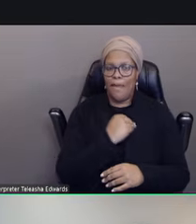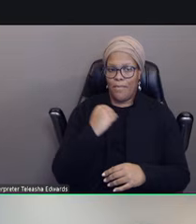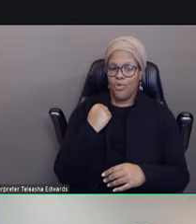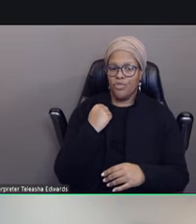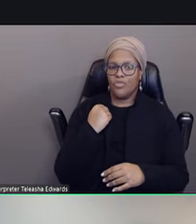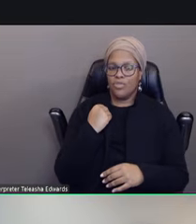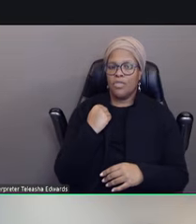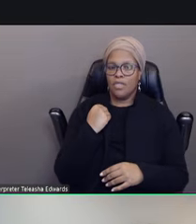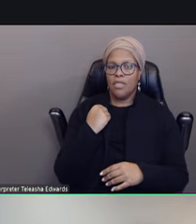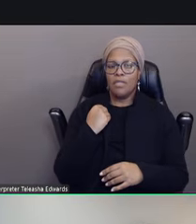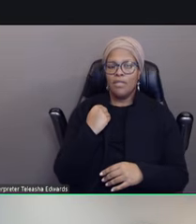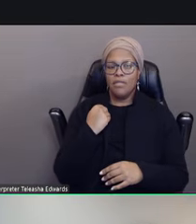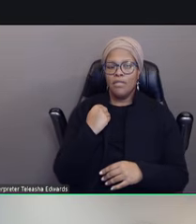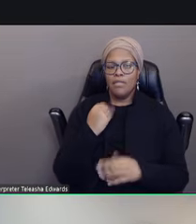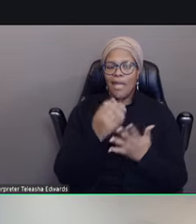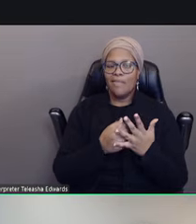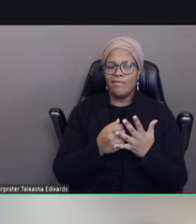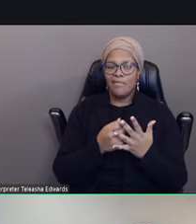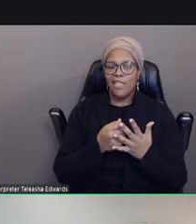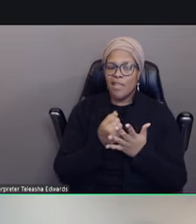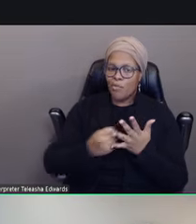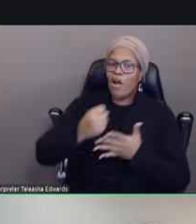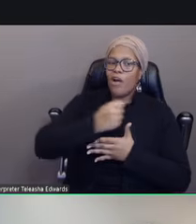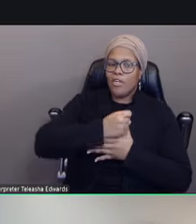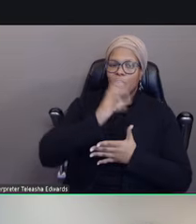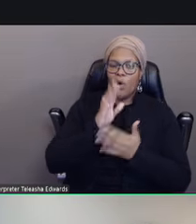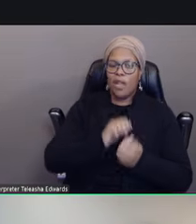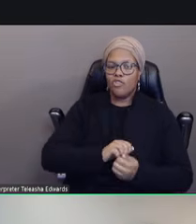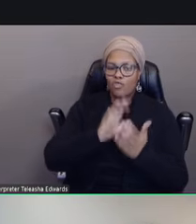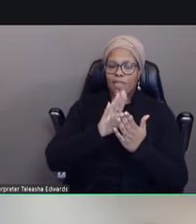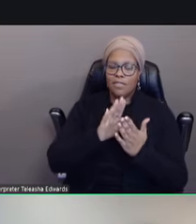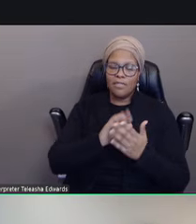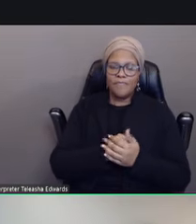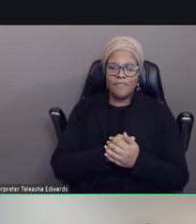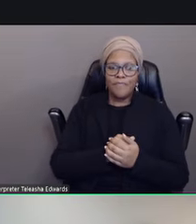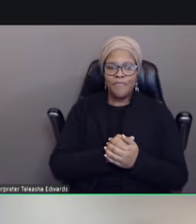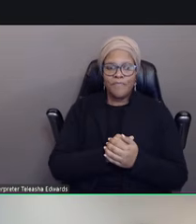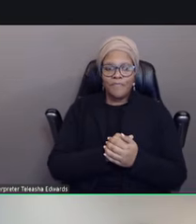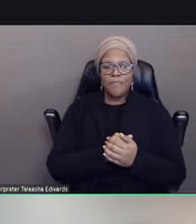and and priorities of the community will be addressed. The roots hub lead will obviously